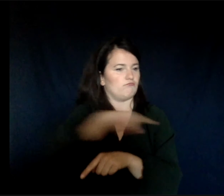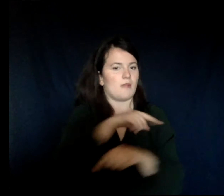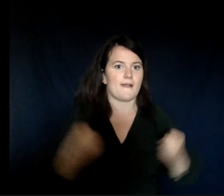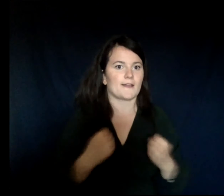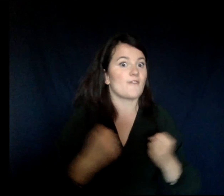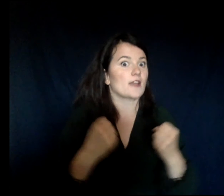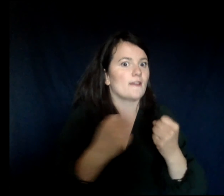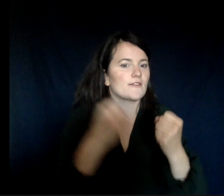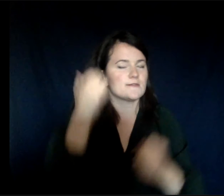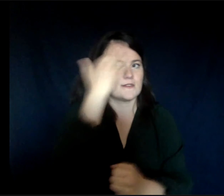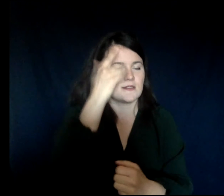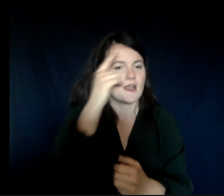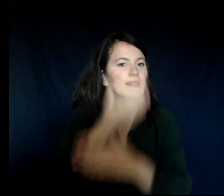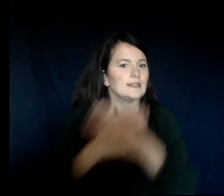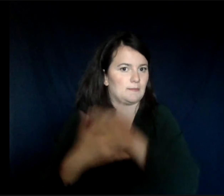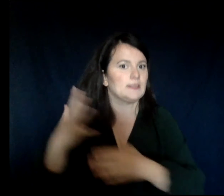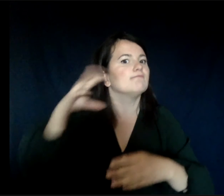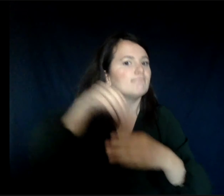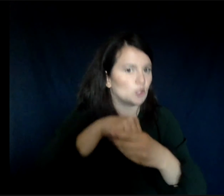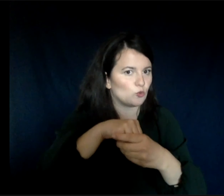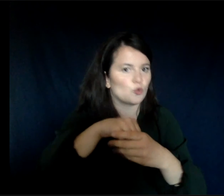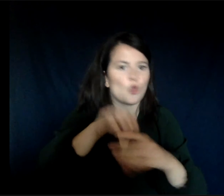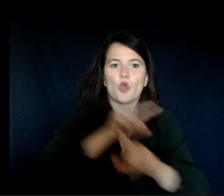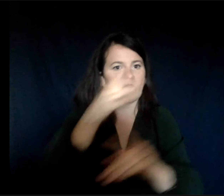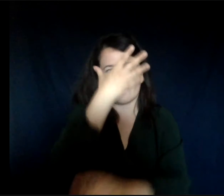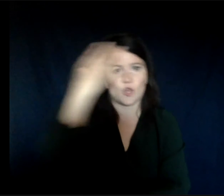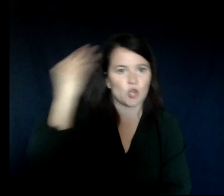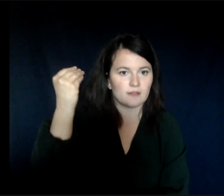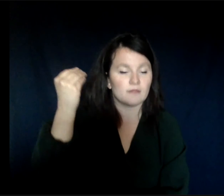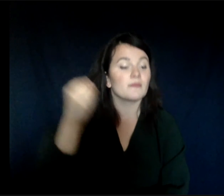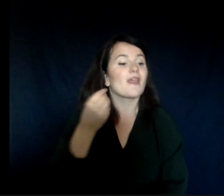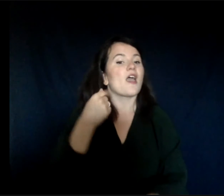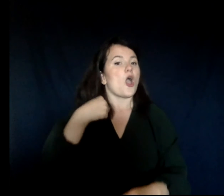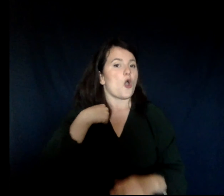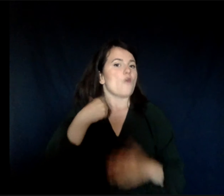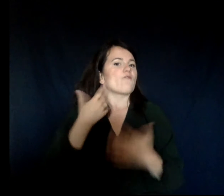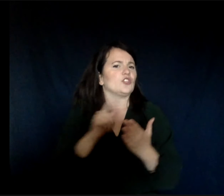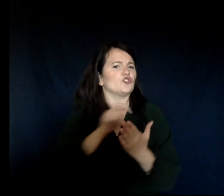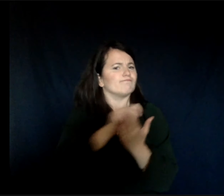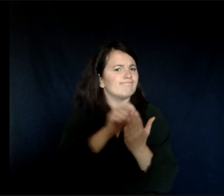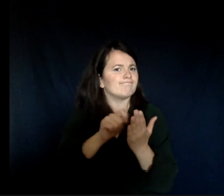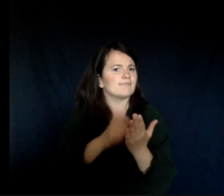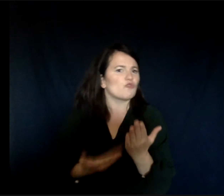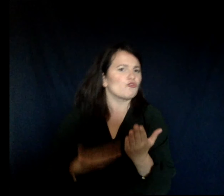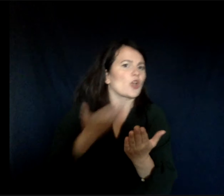with important inputs, recommendations that would be useful to us.